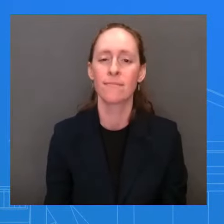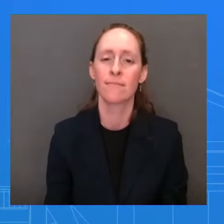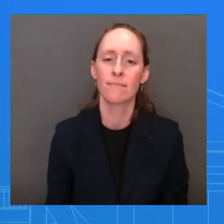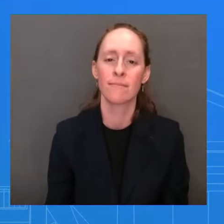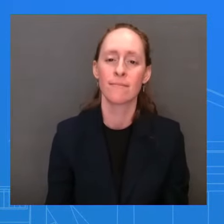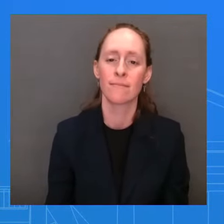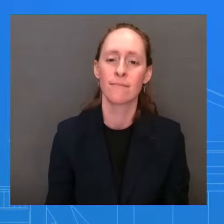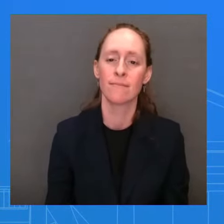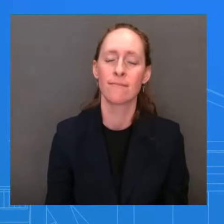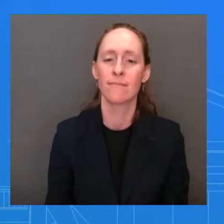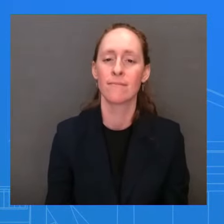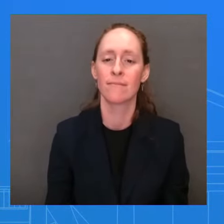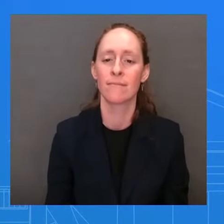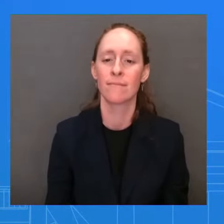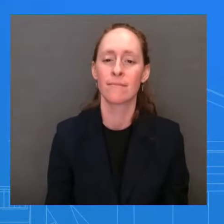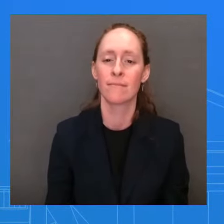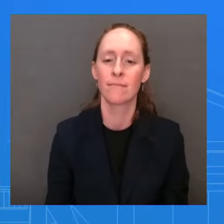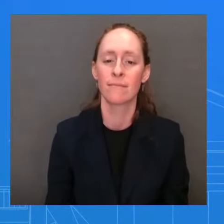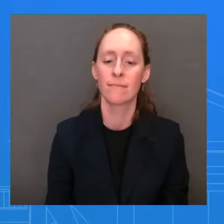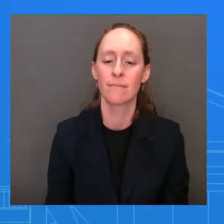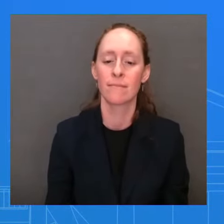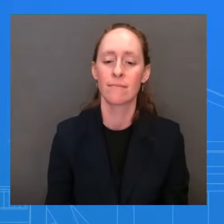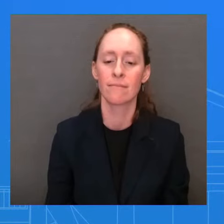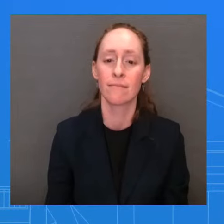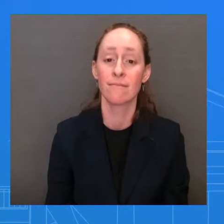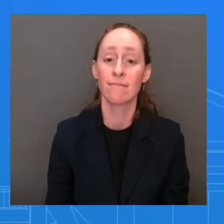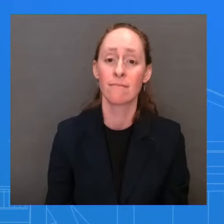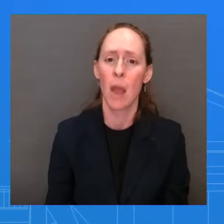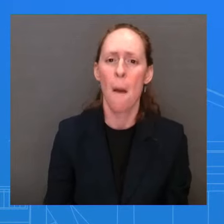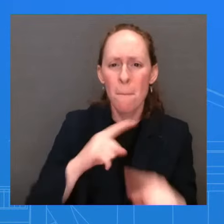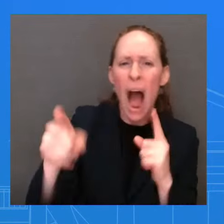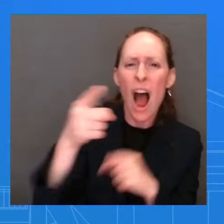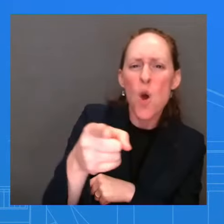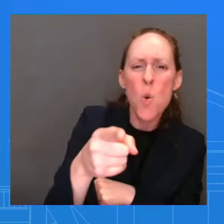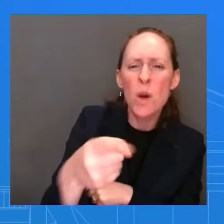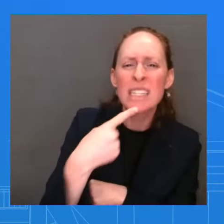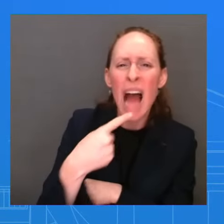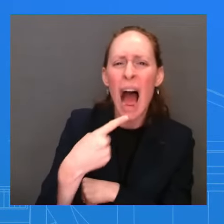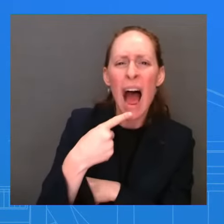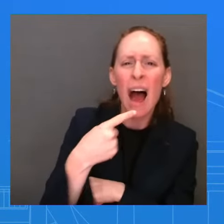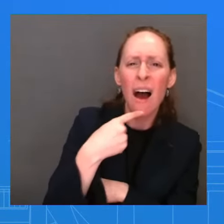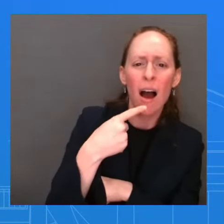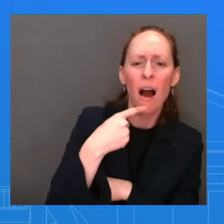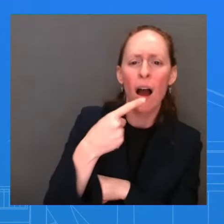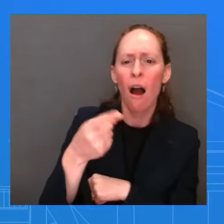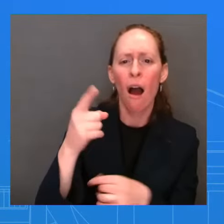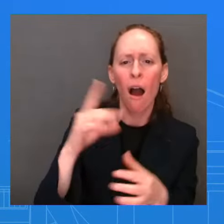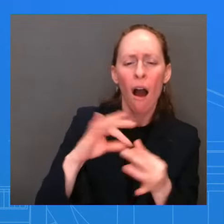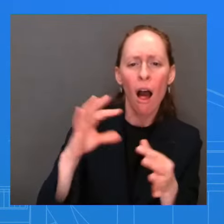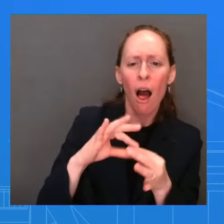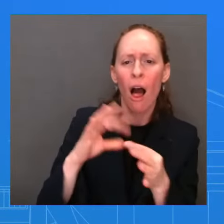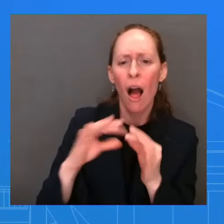and you keep calling it a campaign decision. The President has to decide to enter the campaign. That's a presidential decision. Ms. Jean-Pierre: Again, I would refer you to 2024 campaign.